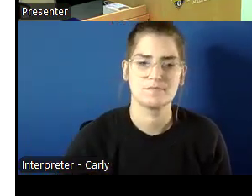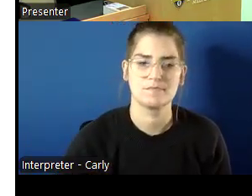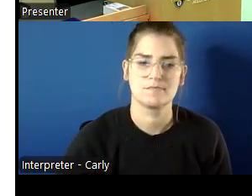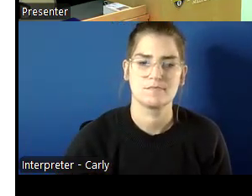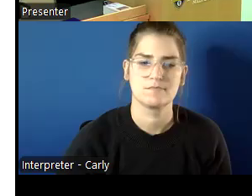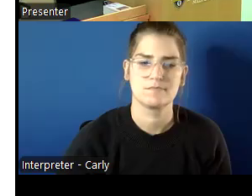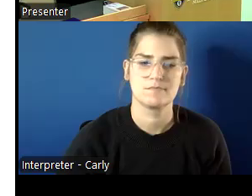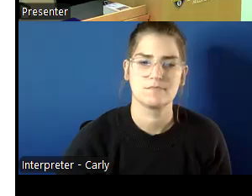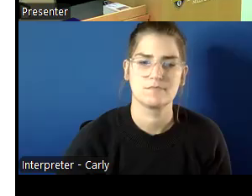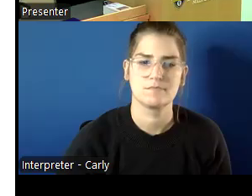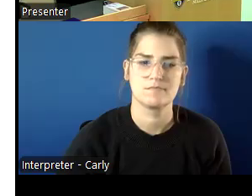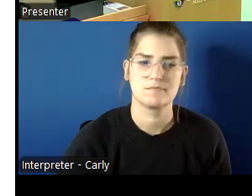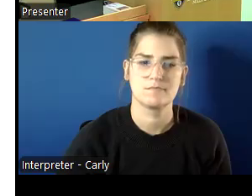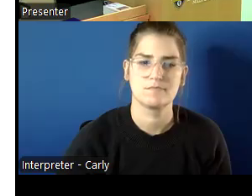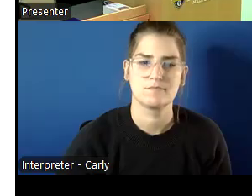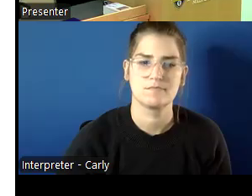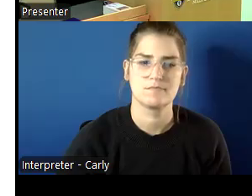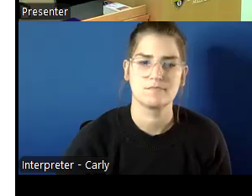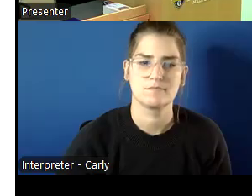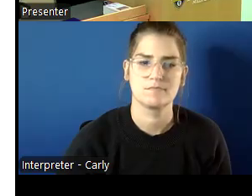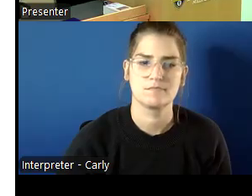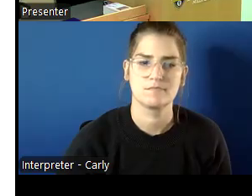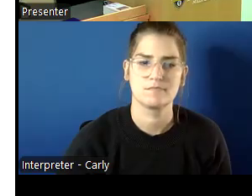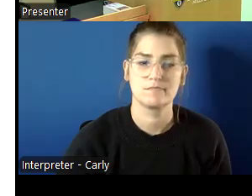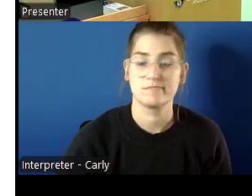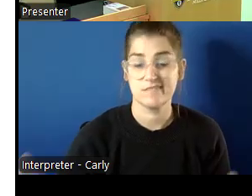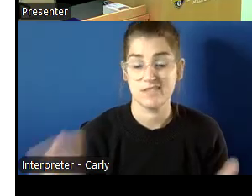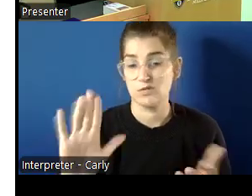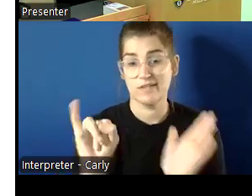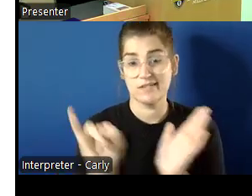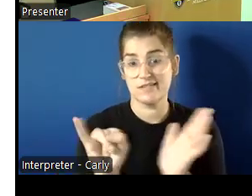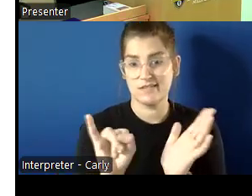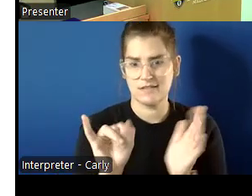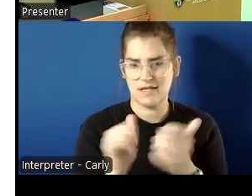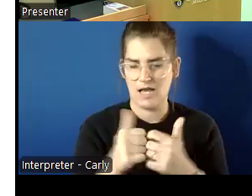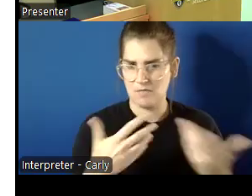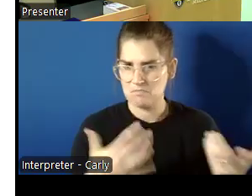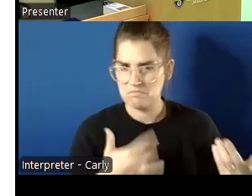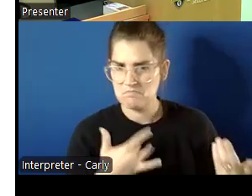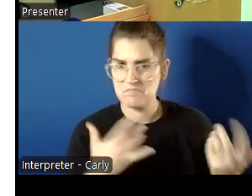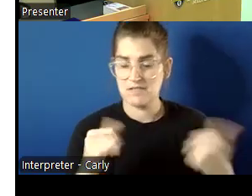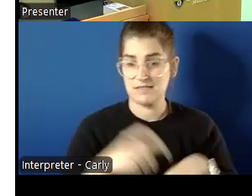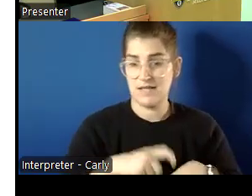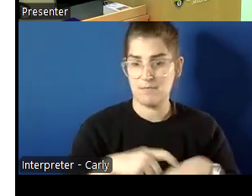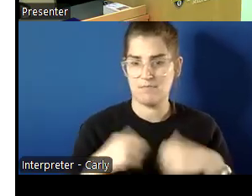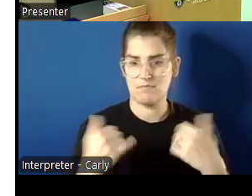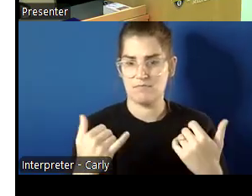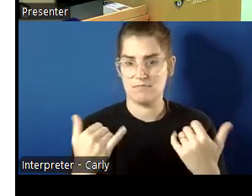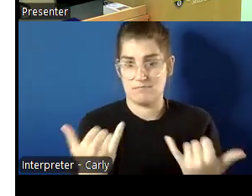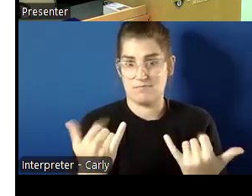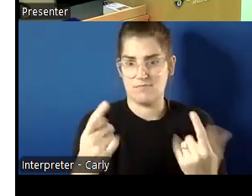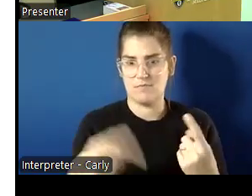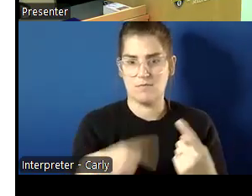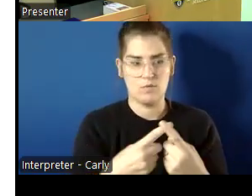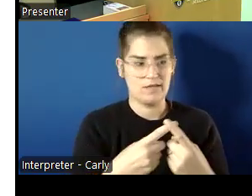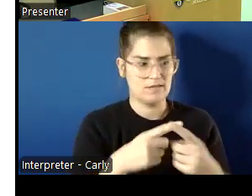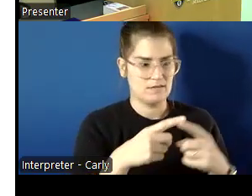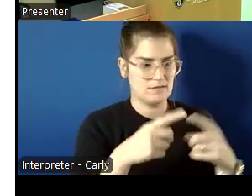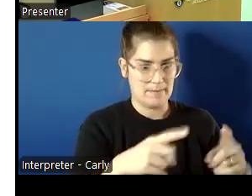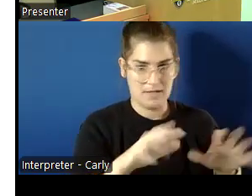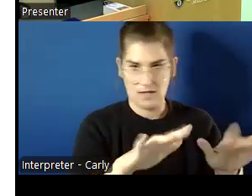as uh and then again whatever identity doing at a time when and then you you place it into context,